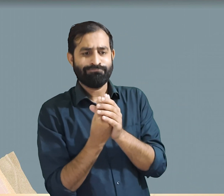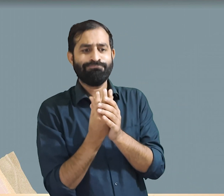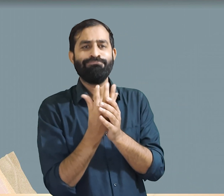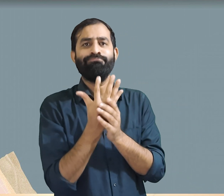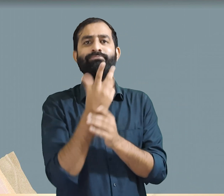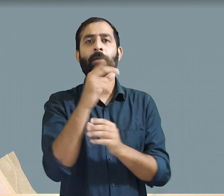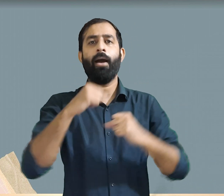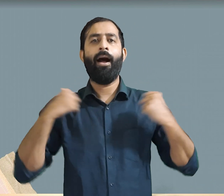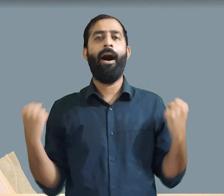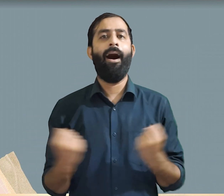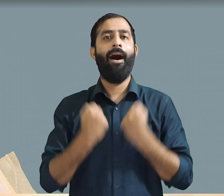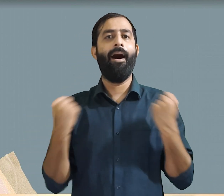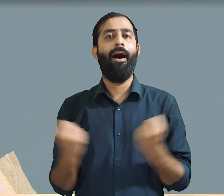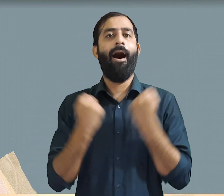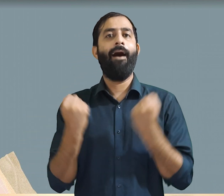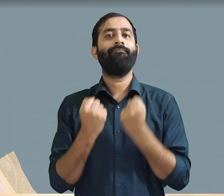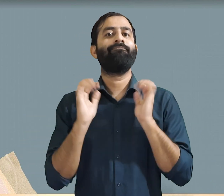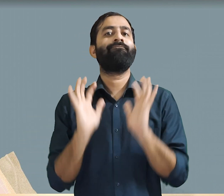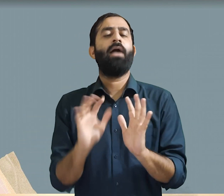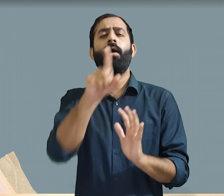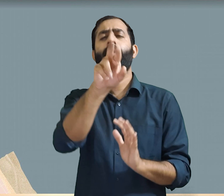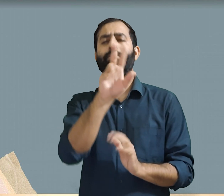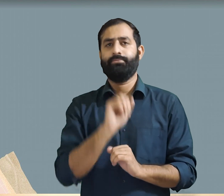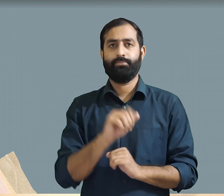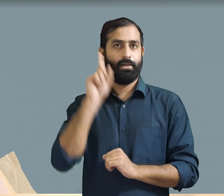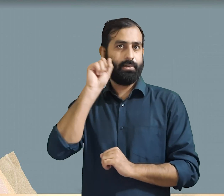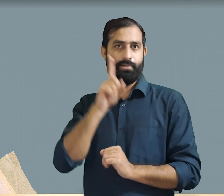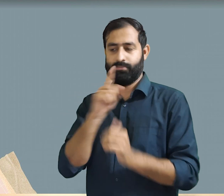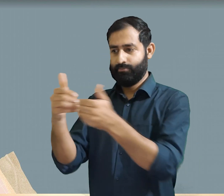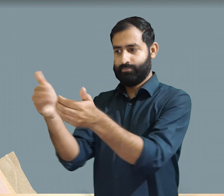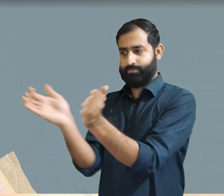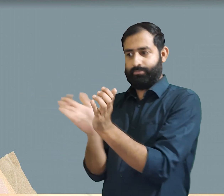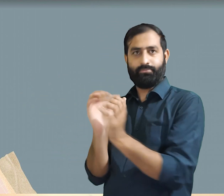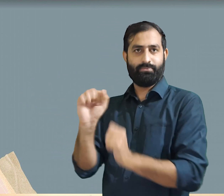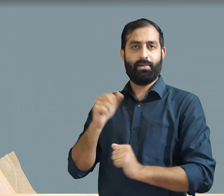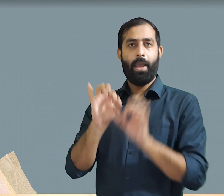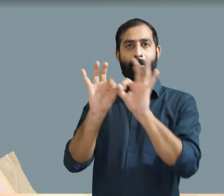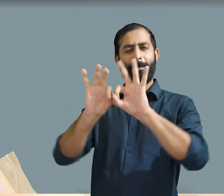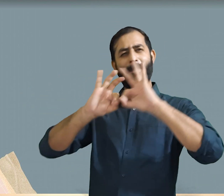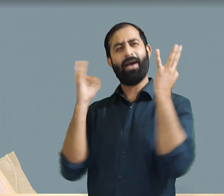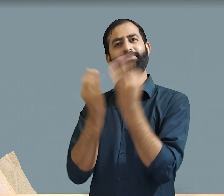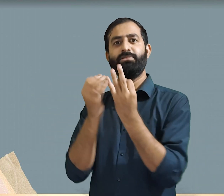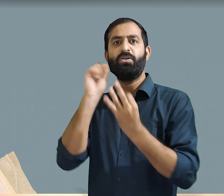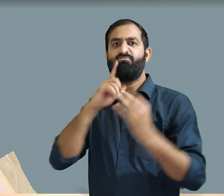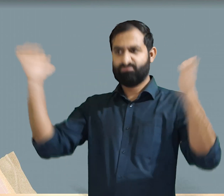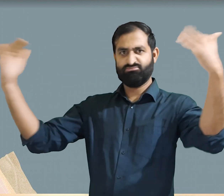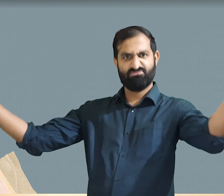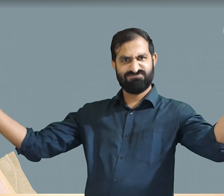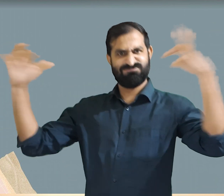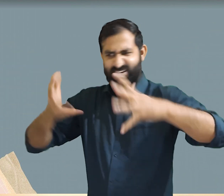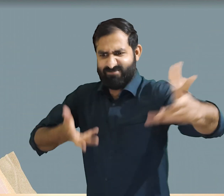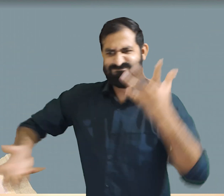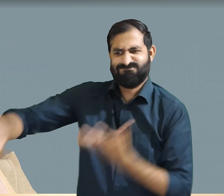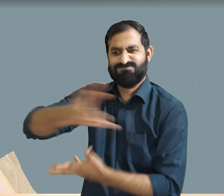This is how they acquire language. For example, deaf children get more exposure of language